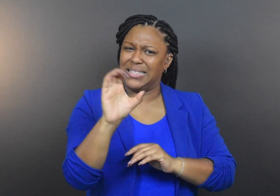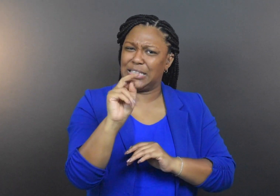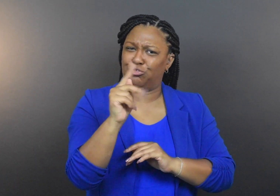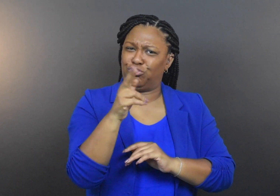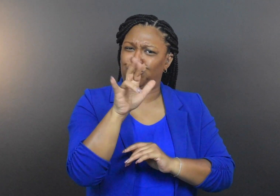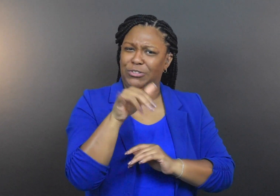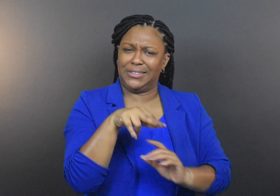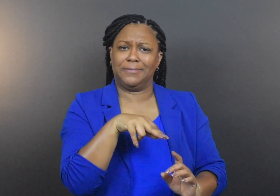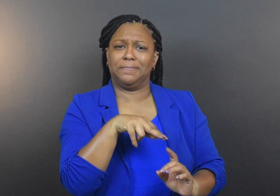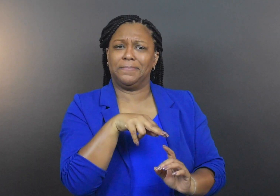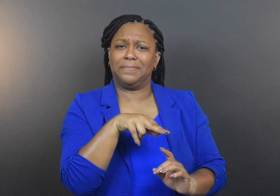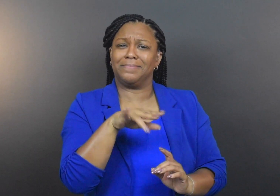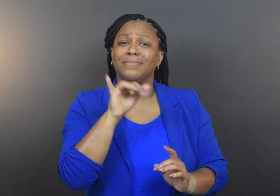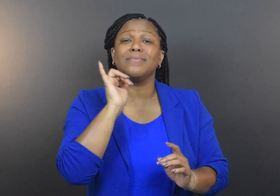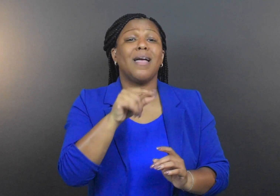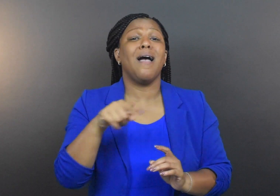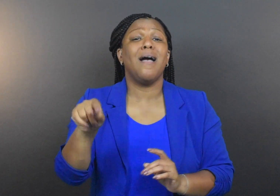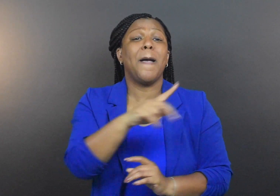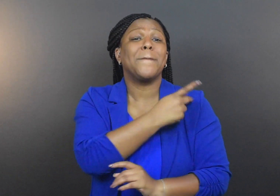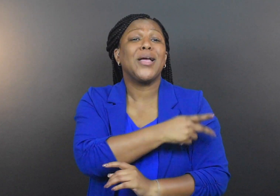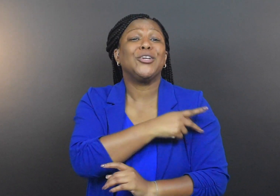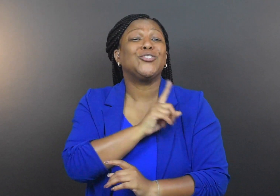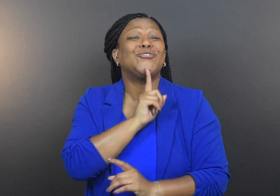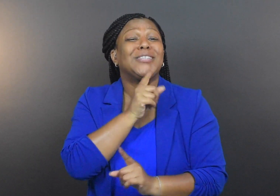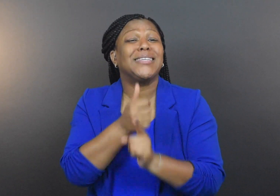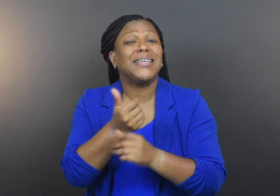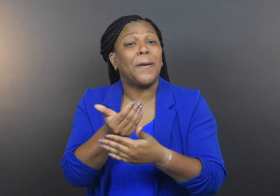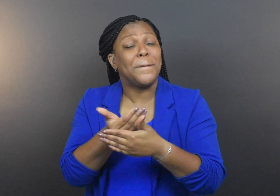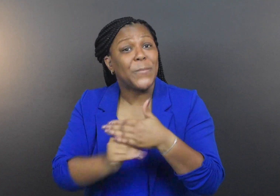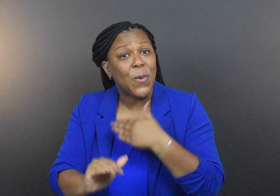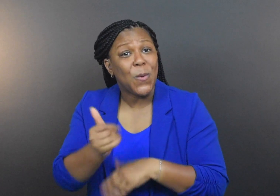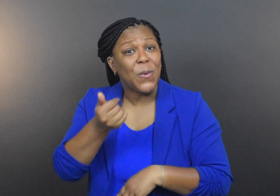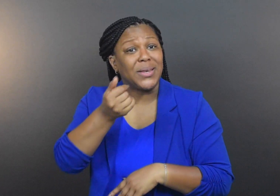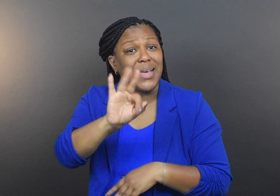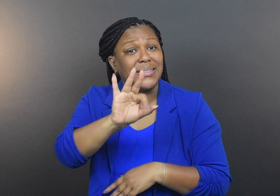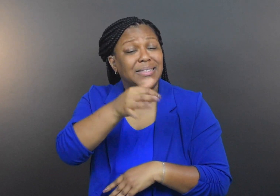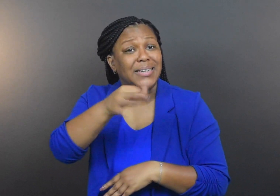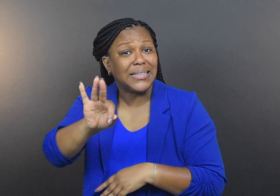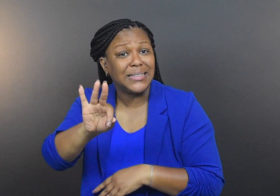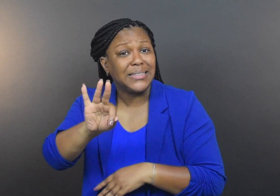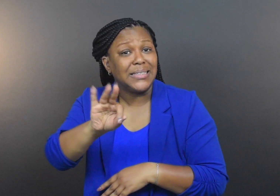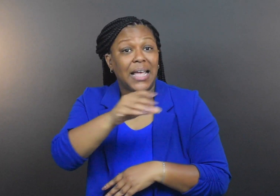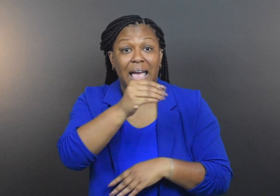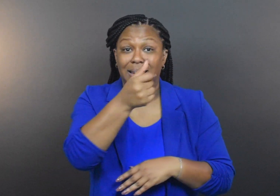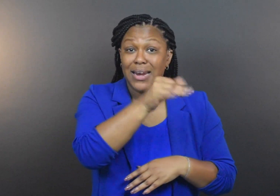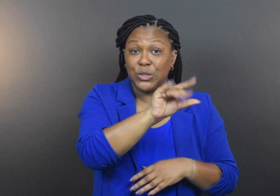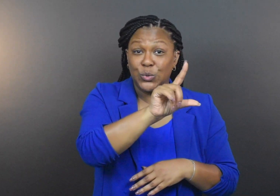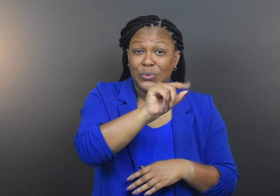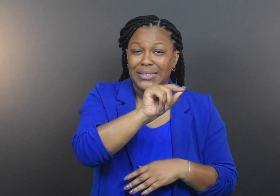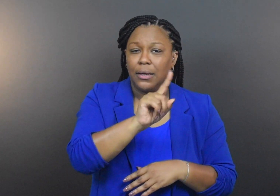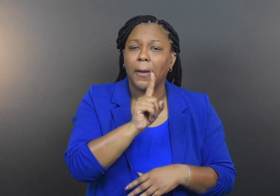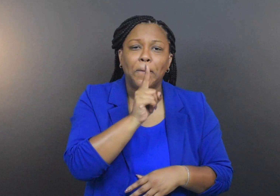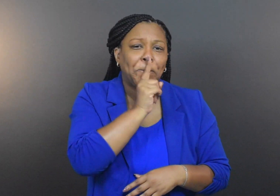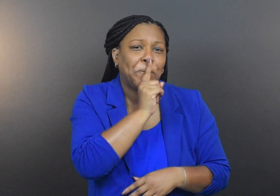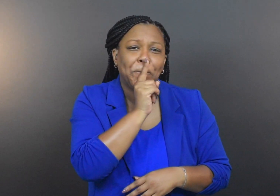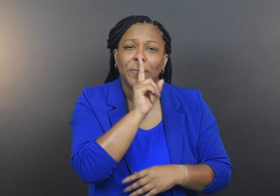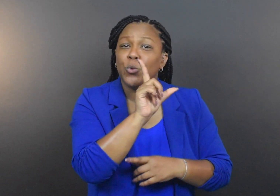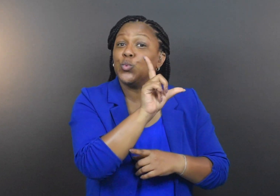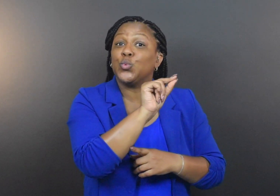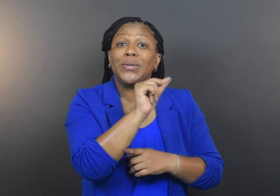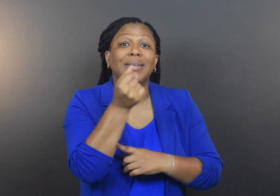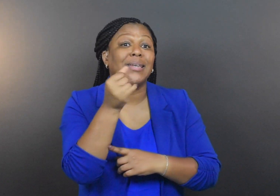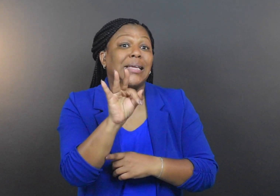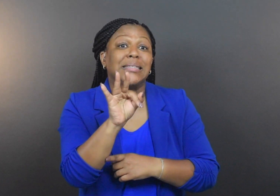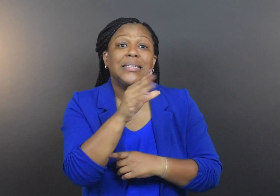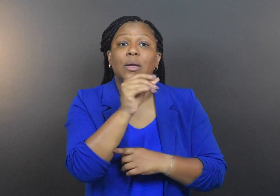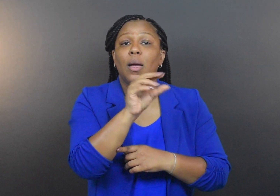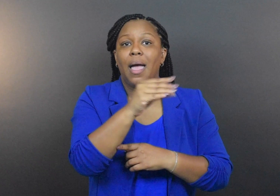Those patients were born in 1919 and 1920, not 2019 and 2020.